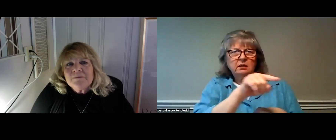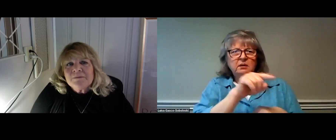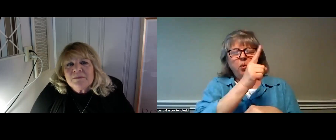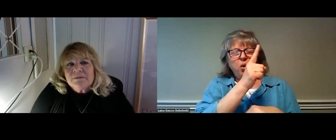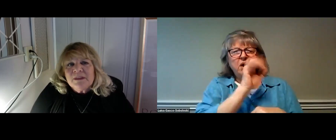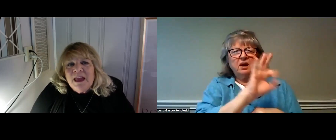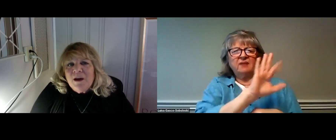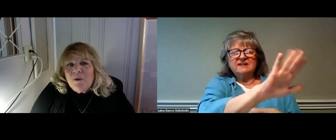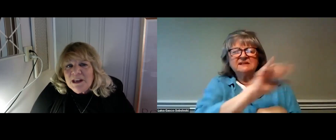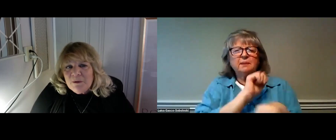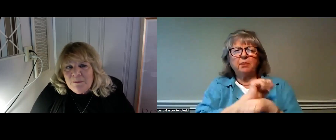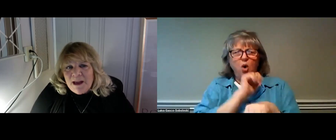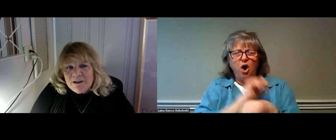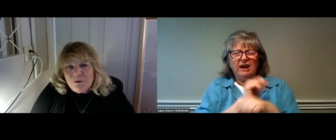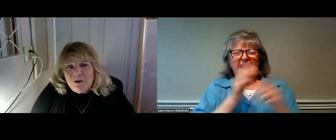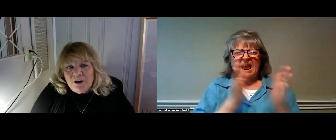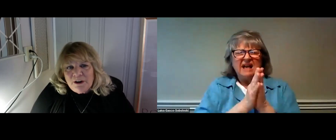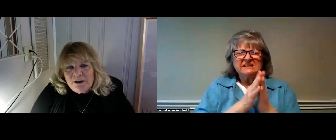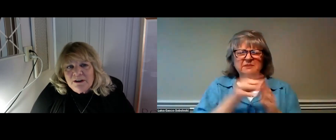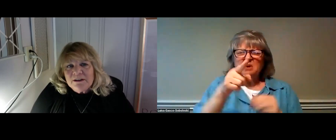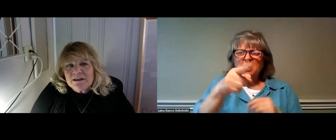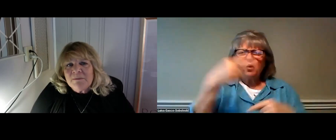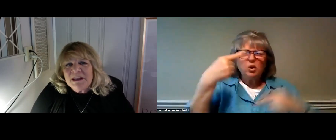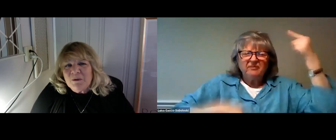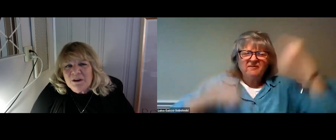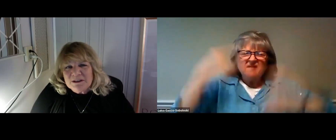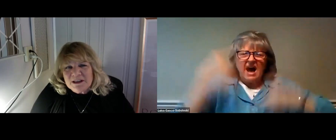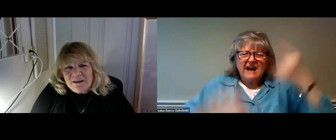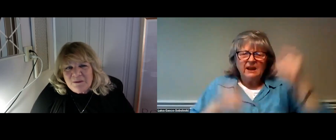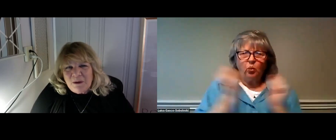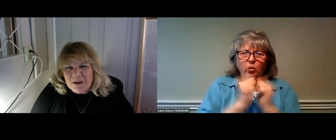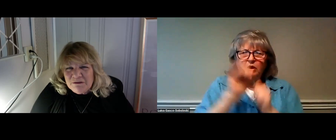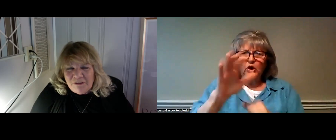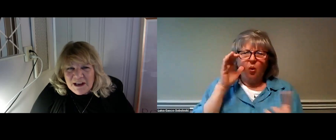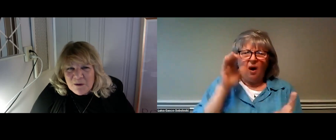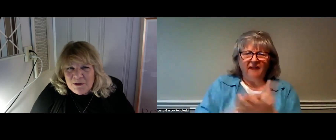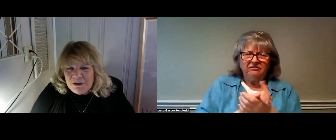When he went back to work somebody at work said, "What were you fighting with your